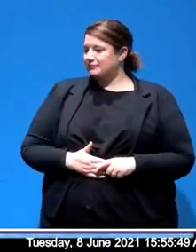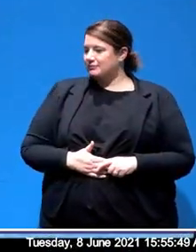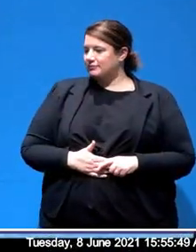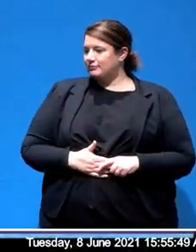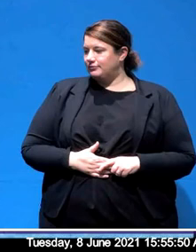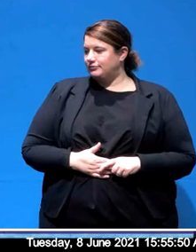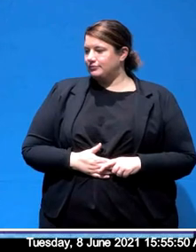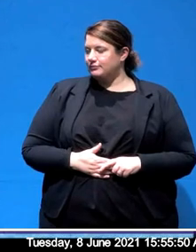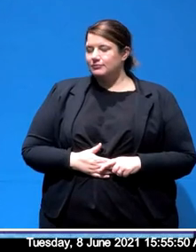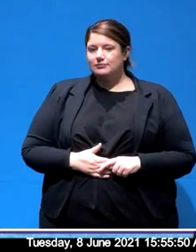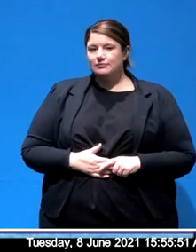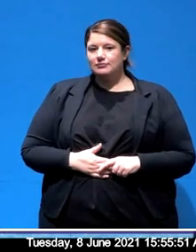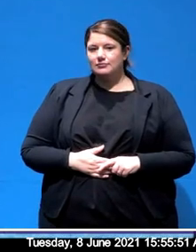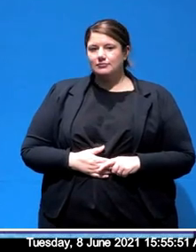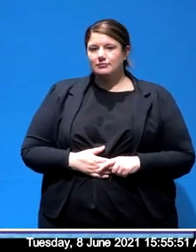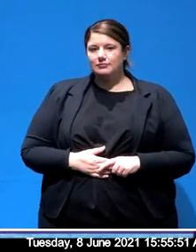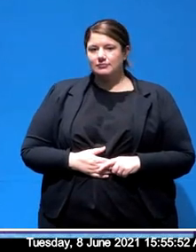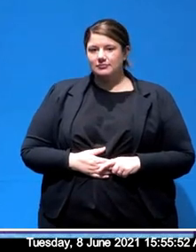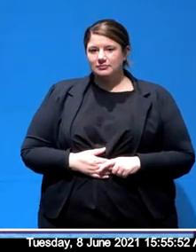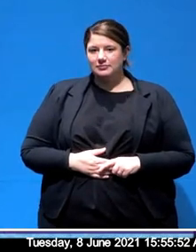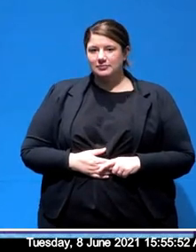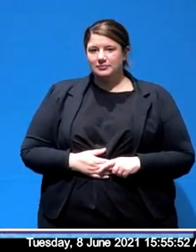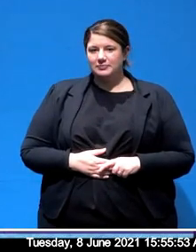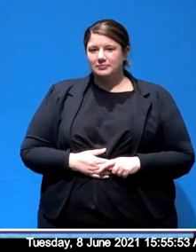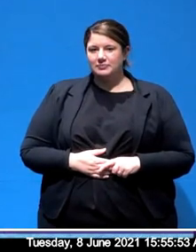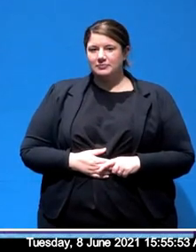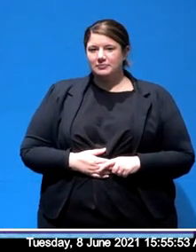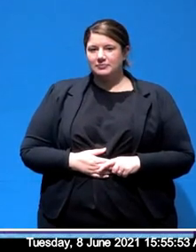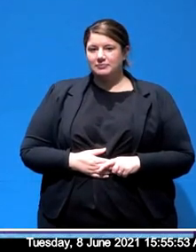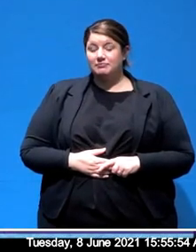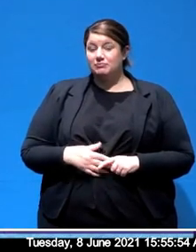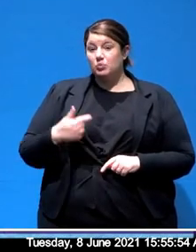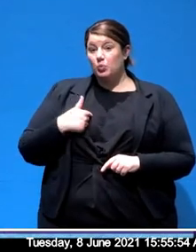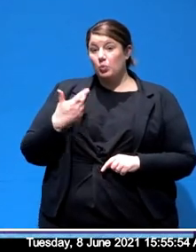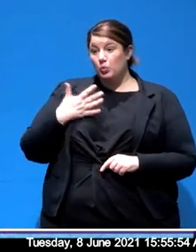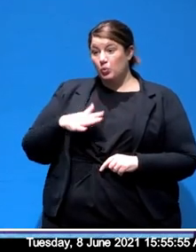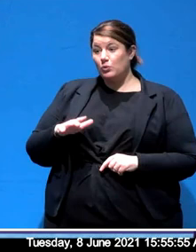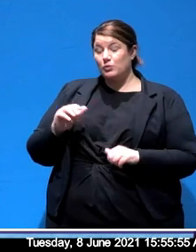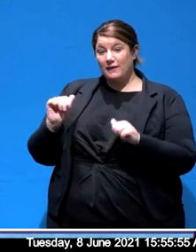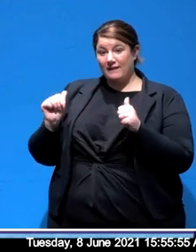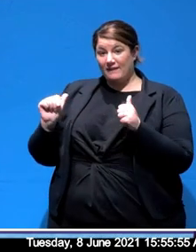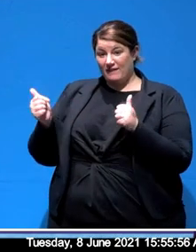I want to finish up by taking you to an email